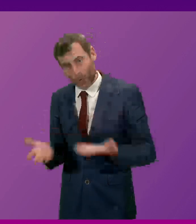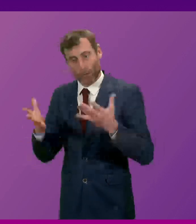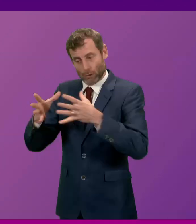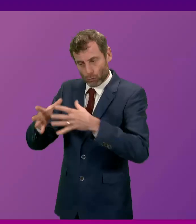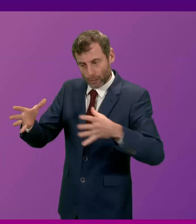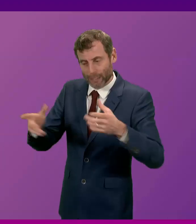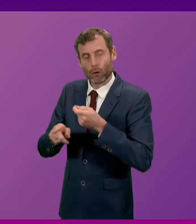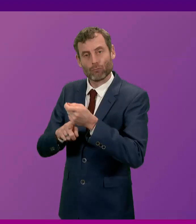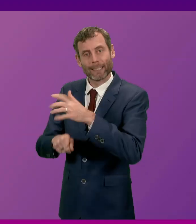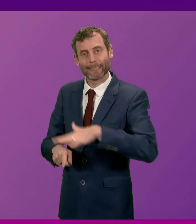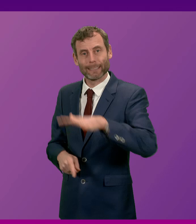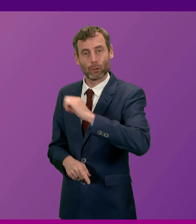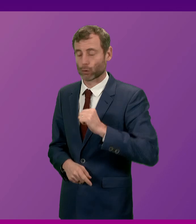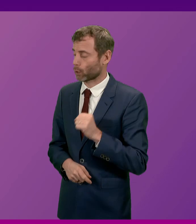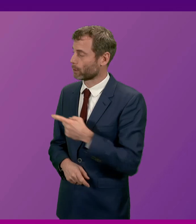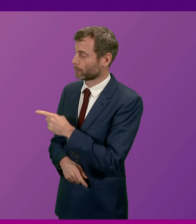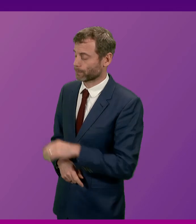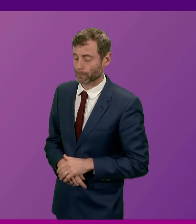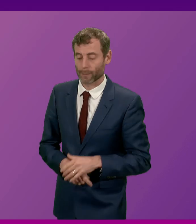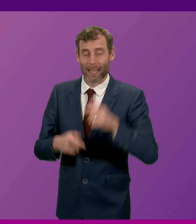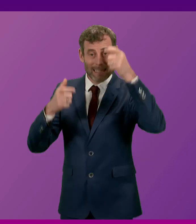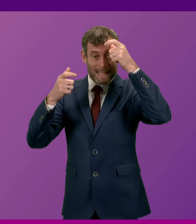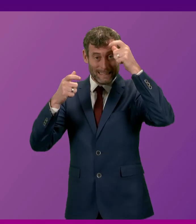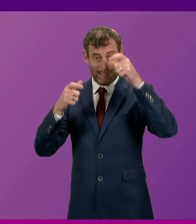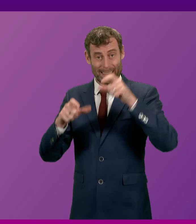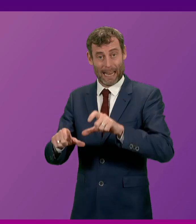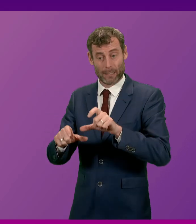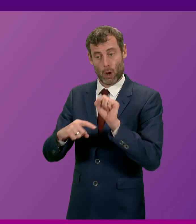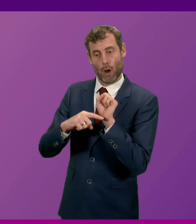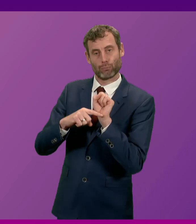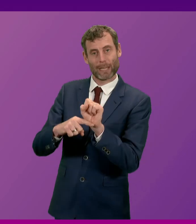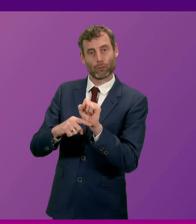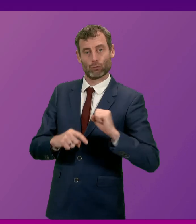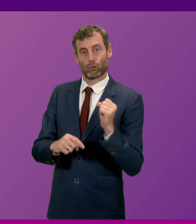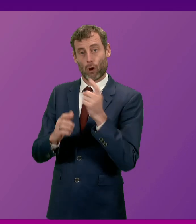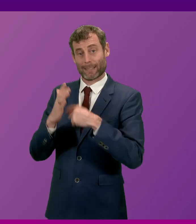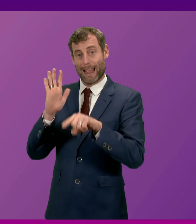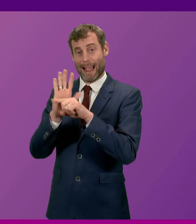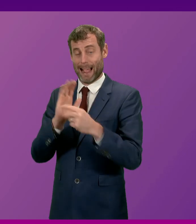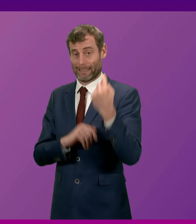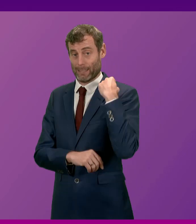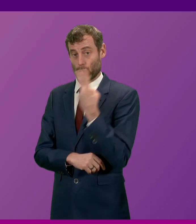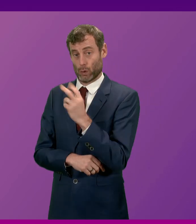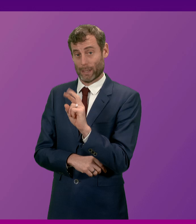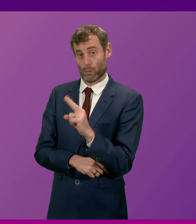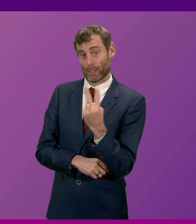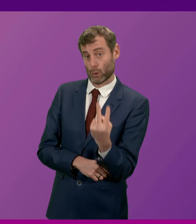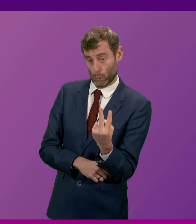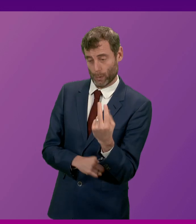The Cost of Living Act 2022 provided two vital protections for tenants at a time of health and